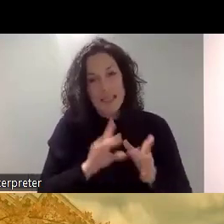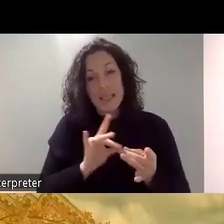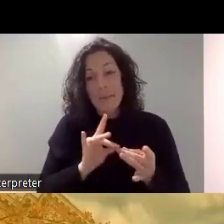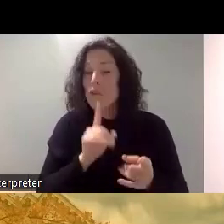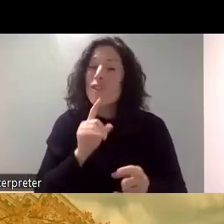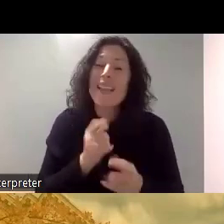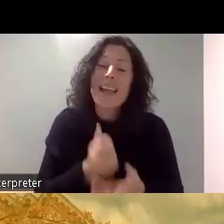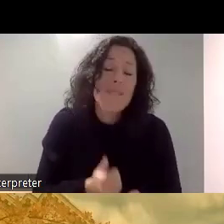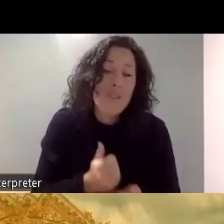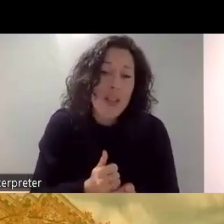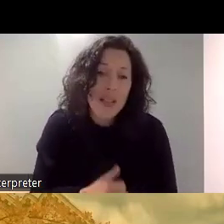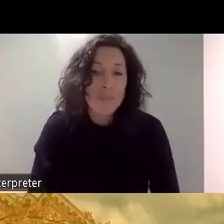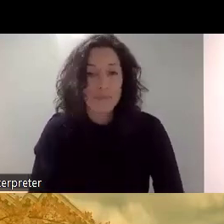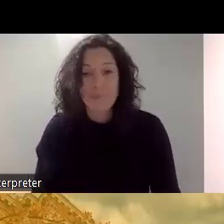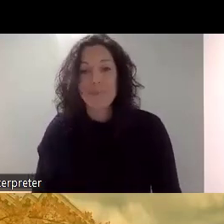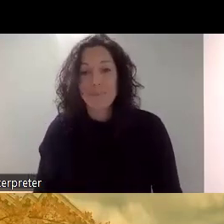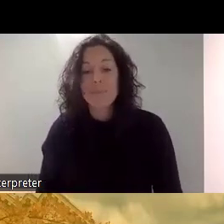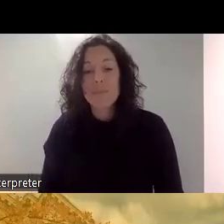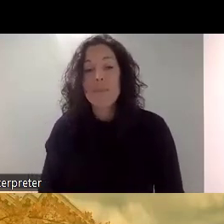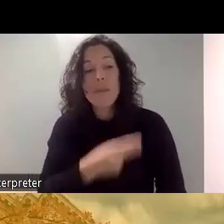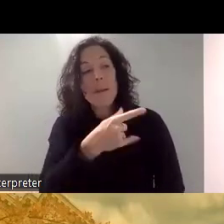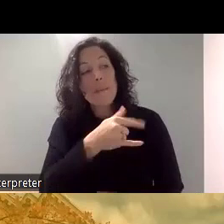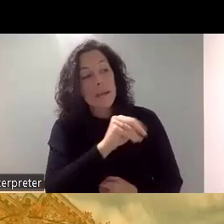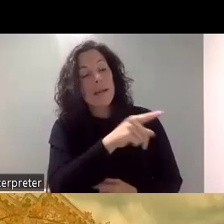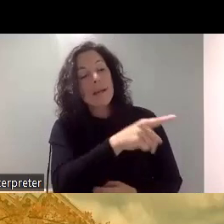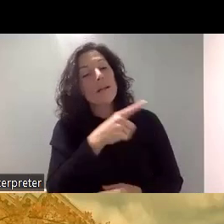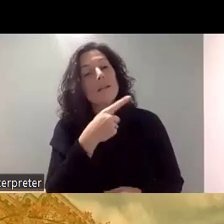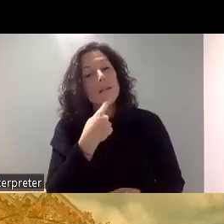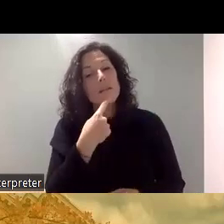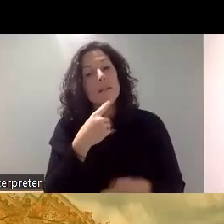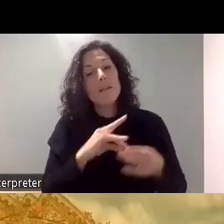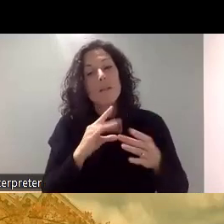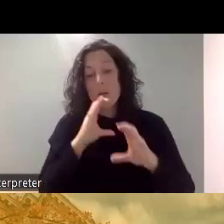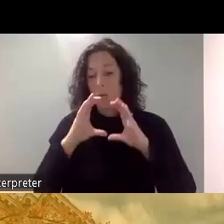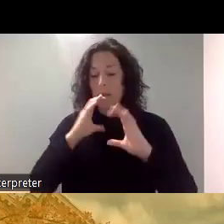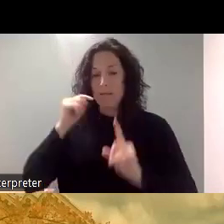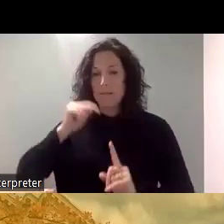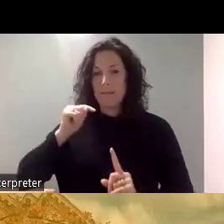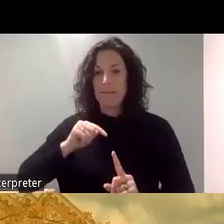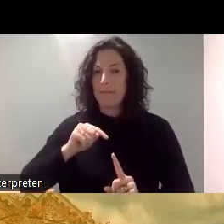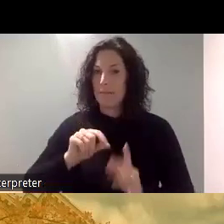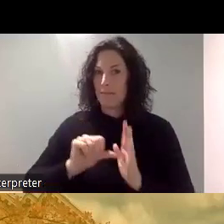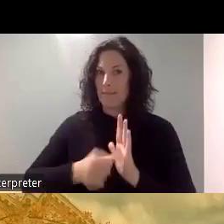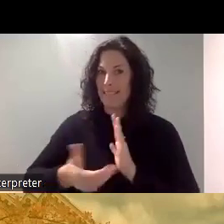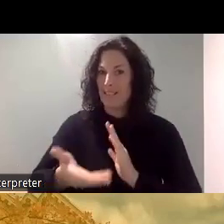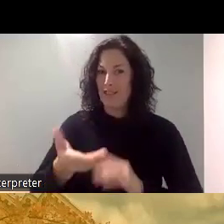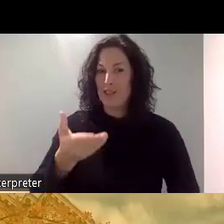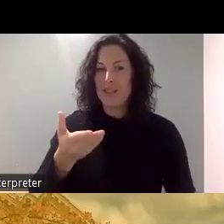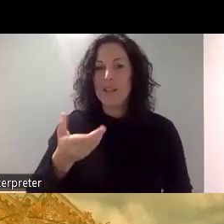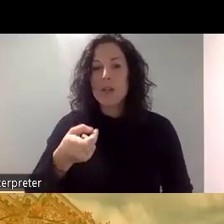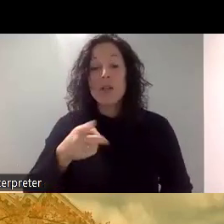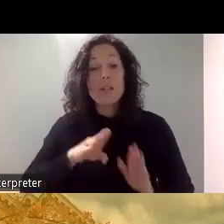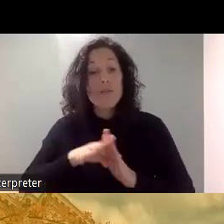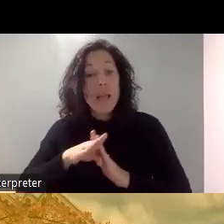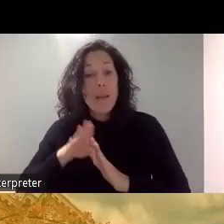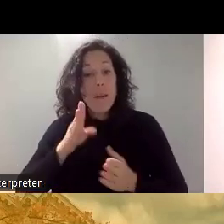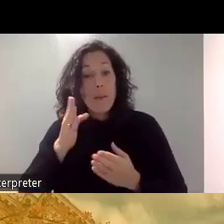Pamela mentioned communications, and I just want to note that right here because as you are starting to develop proposal, or if you ...